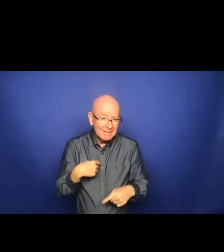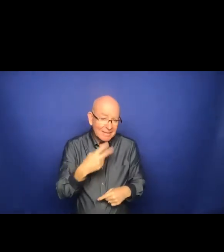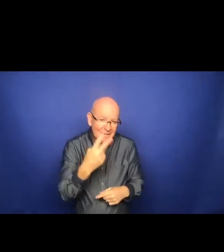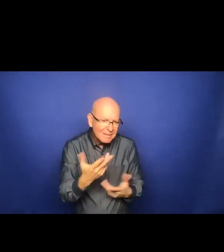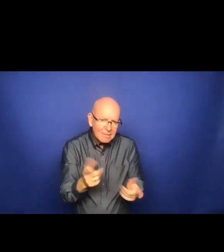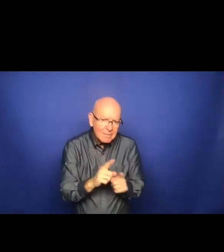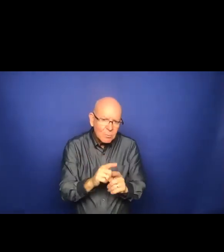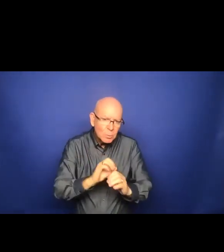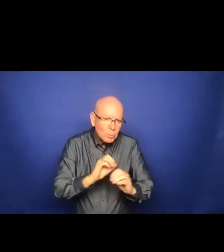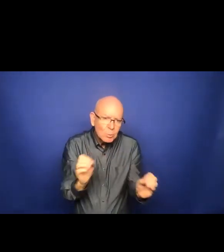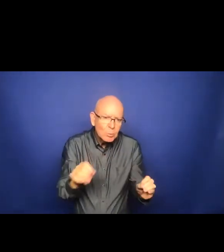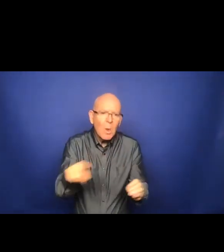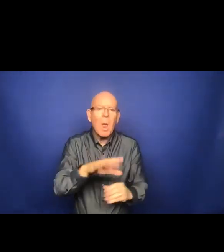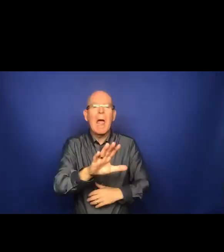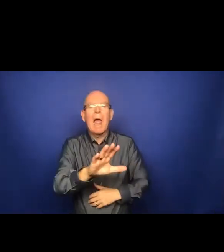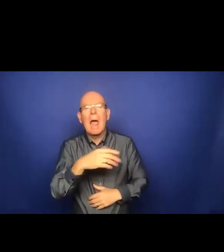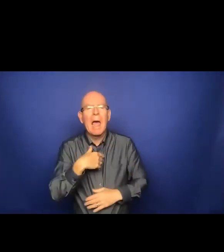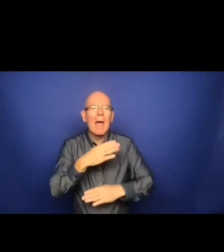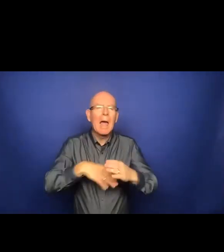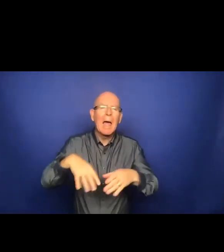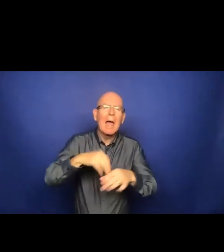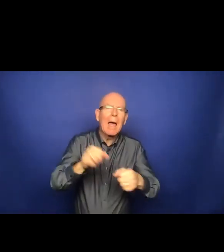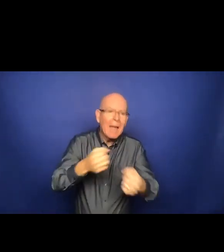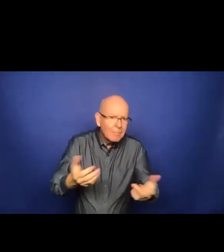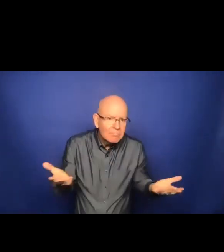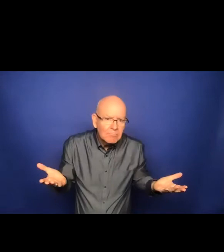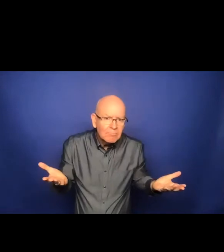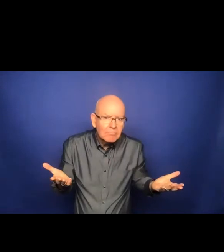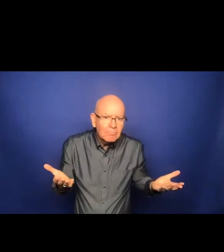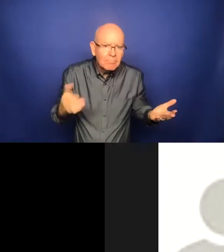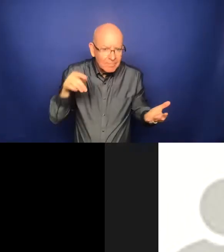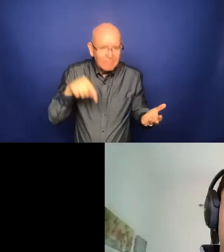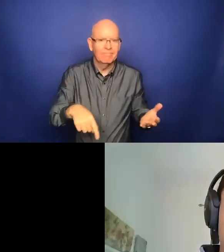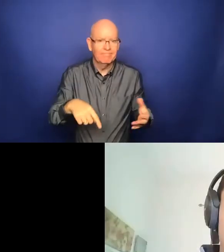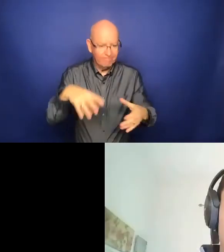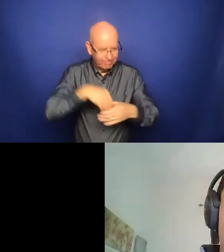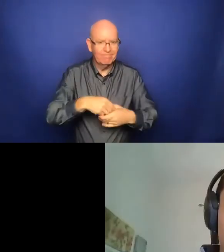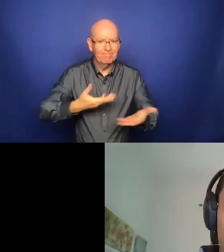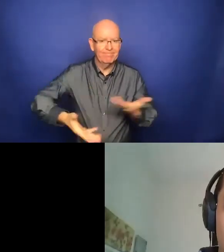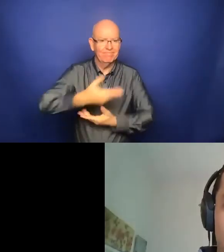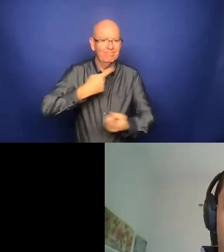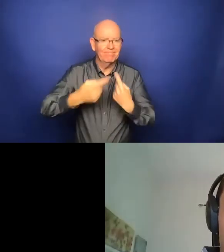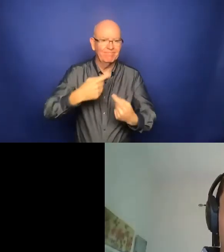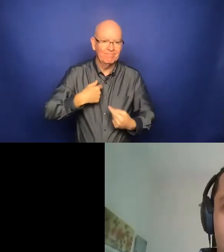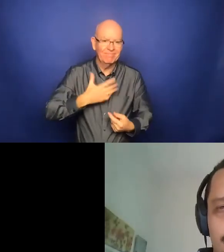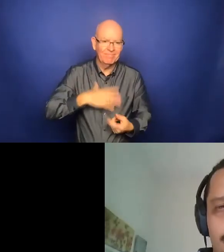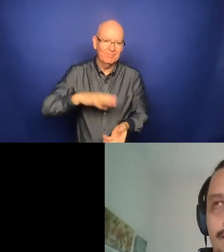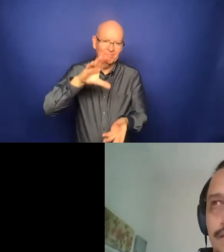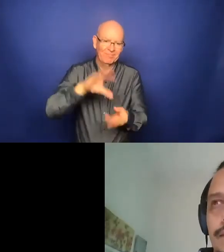include people with disabilities and their representative organisations in these discussions. I always like to conclude this type of presentation by